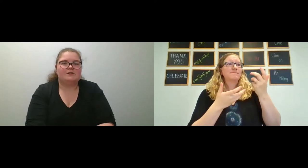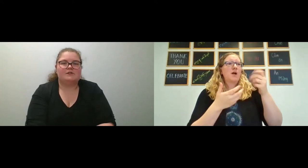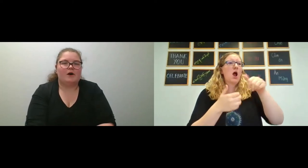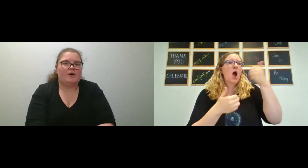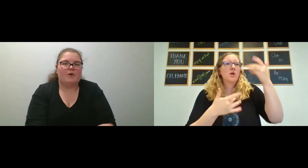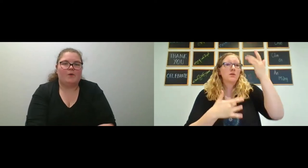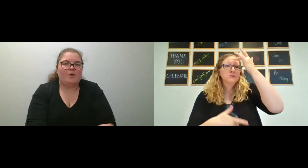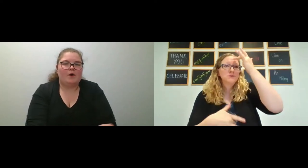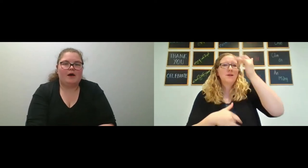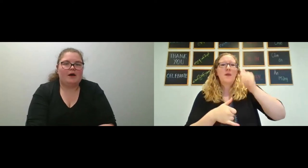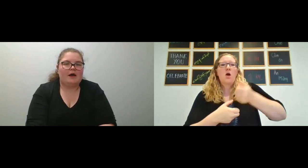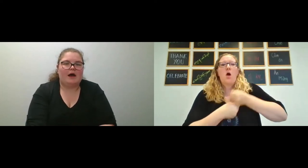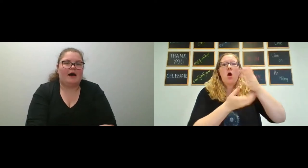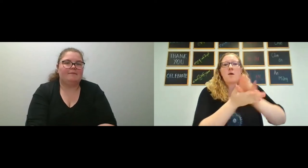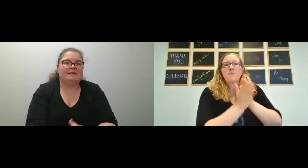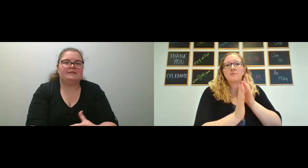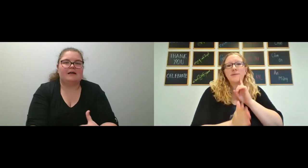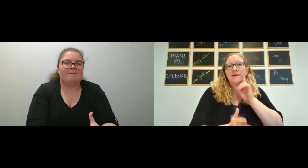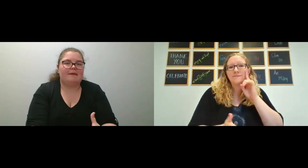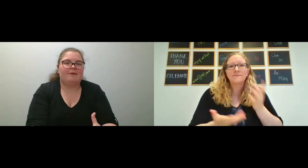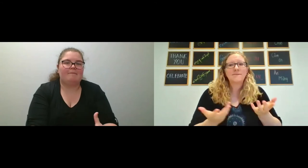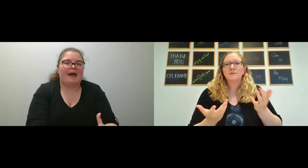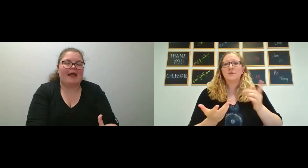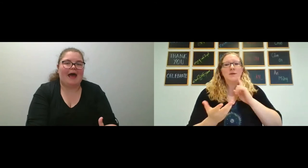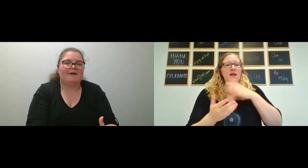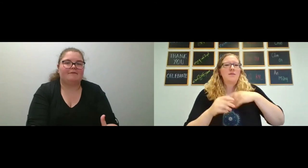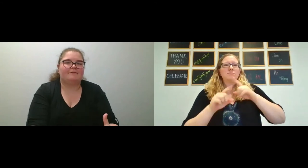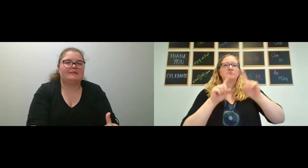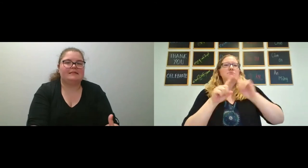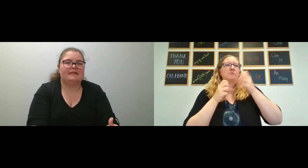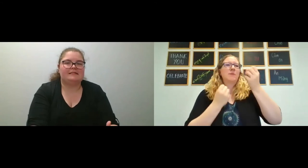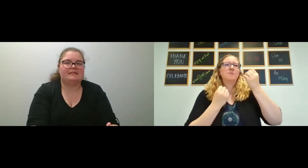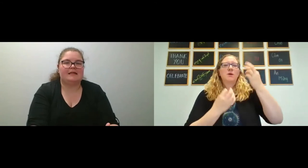So some people might have diseases